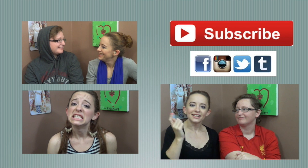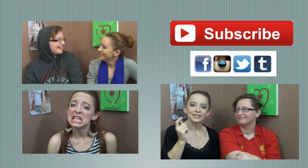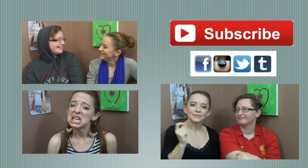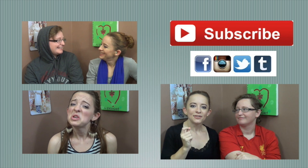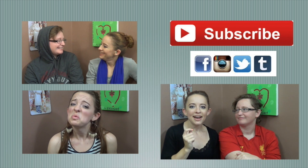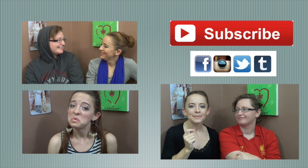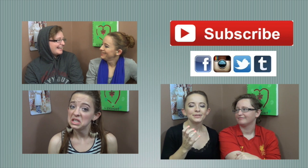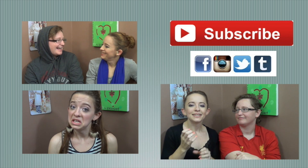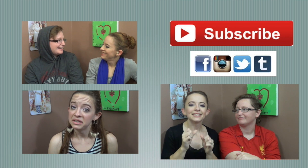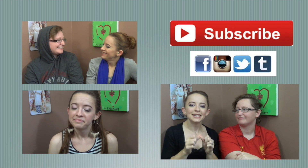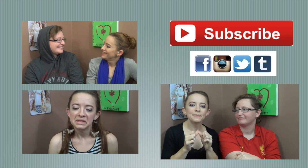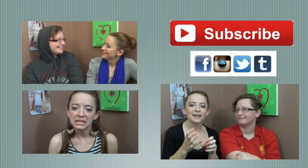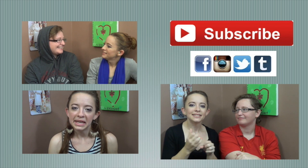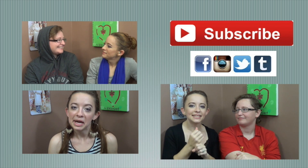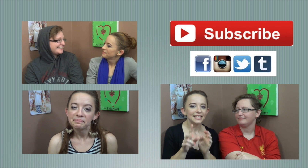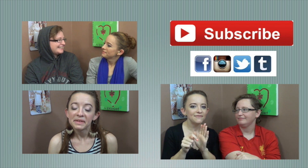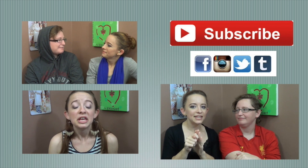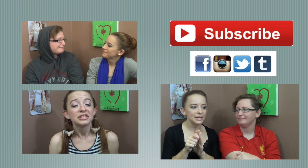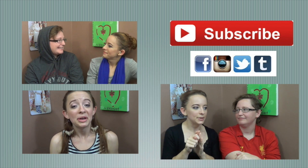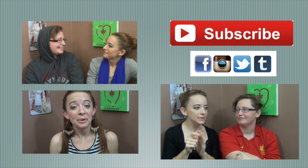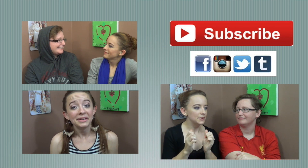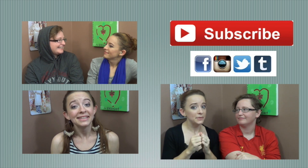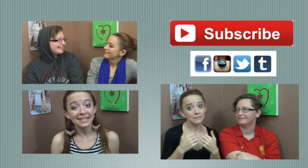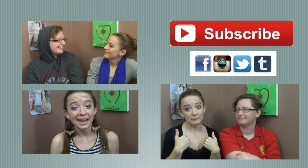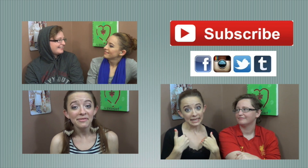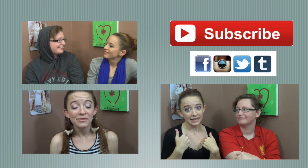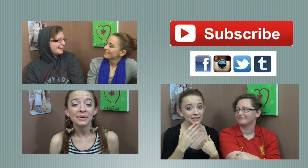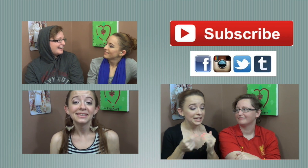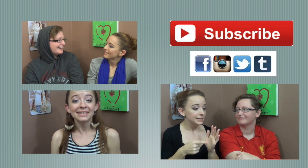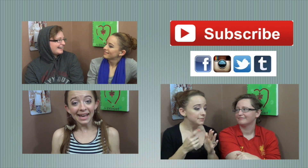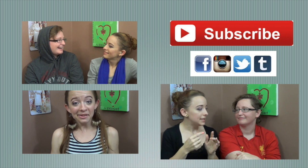that you can click and subscribe so you can getting videos with me